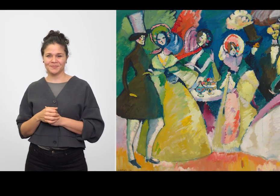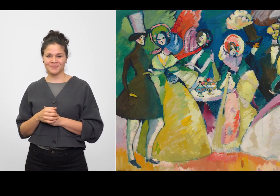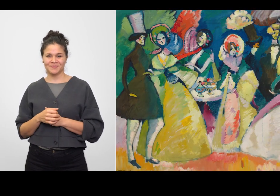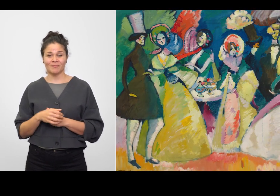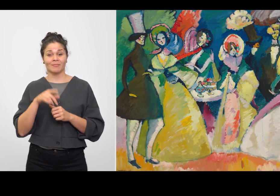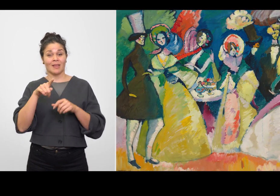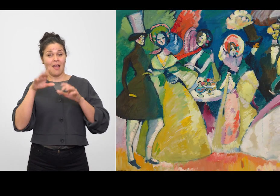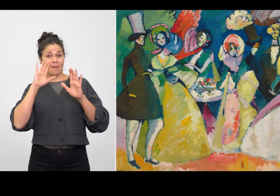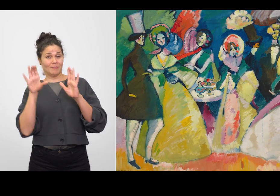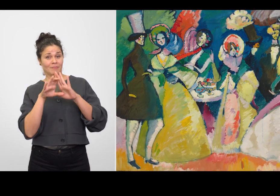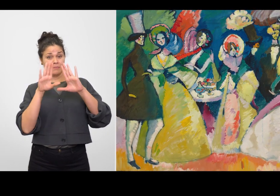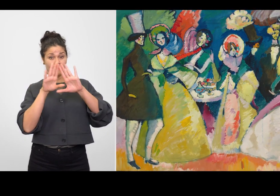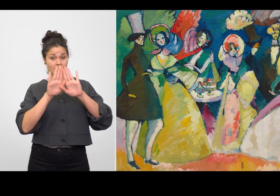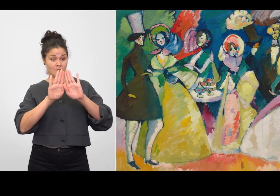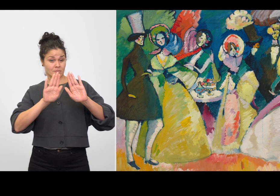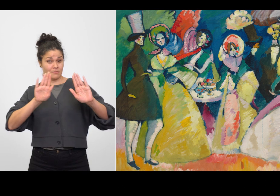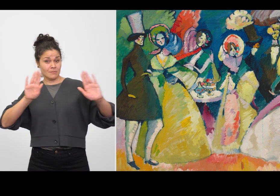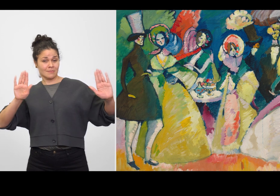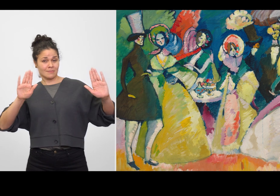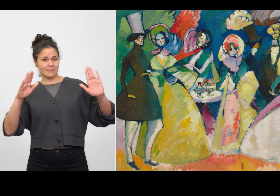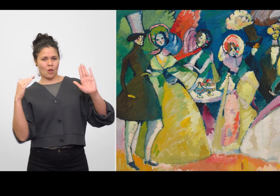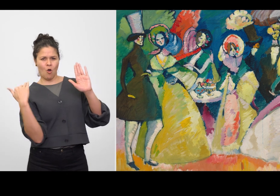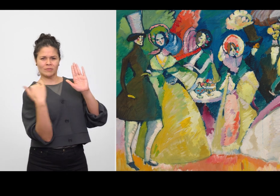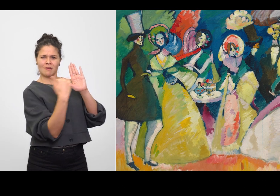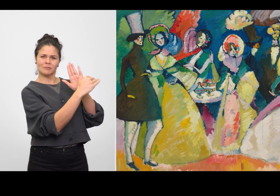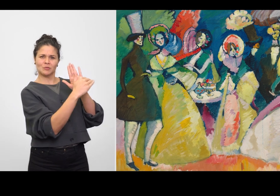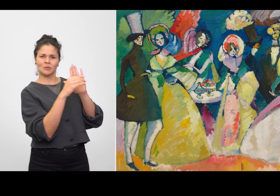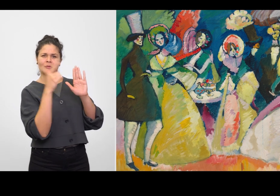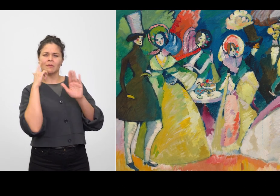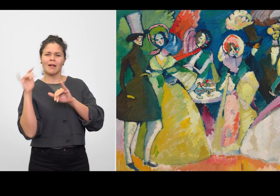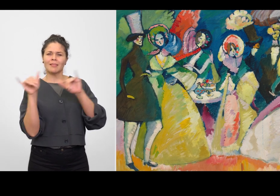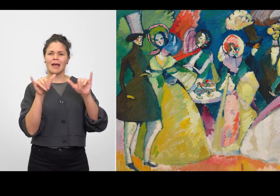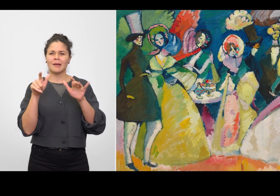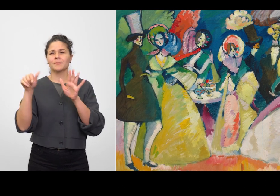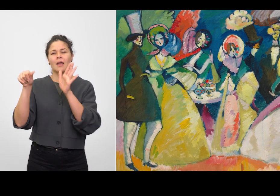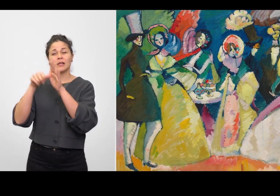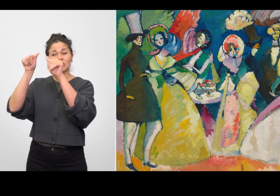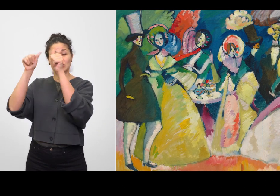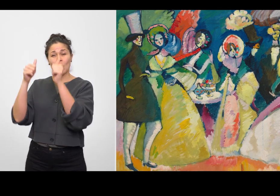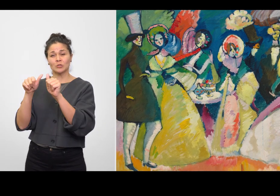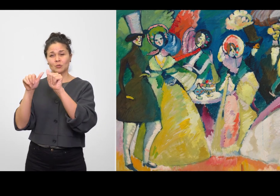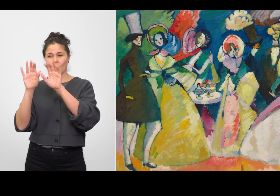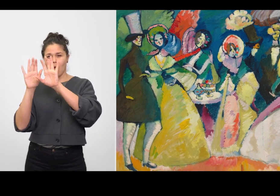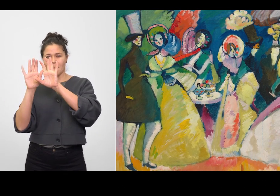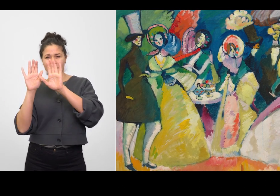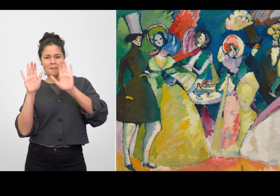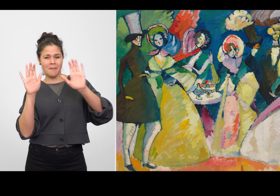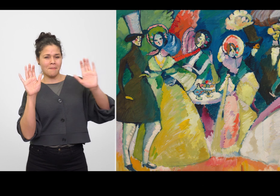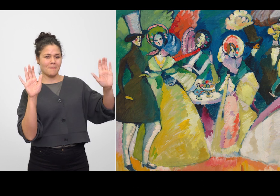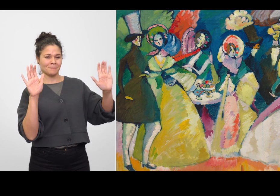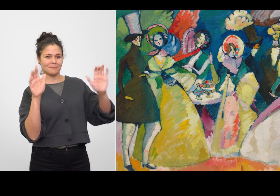The action of this painting is displayed horizontally like a sculptural frieze,